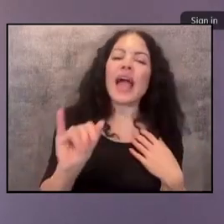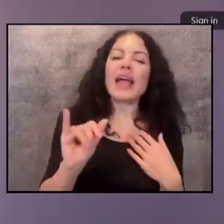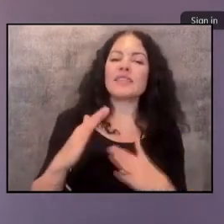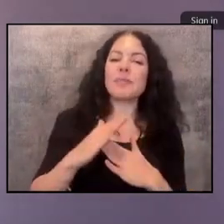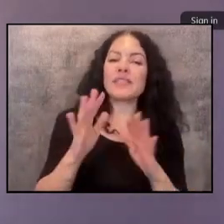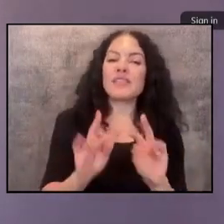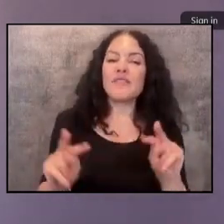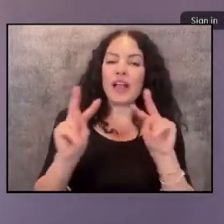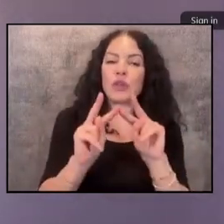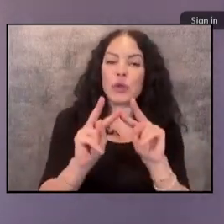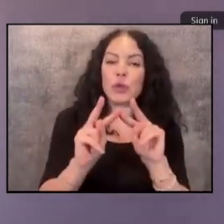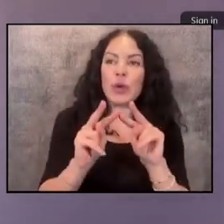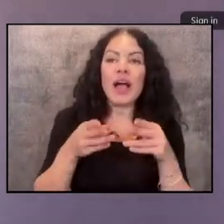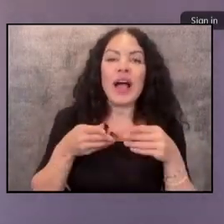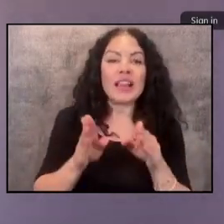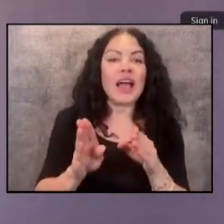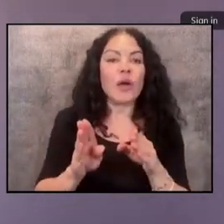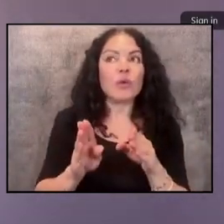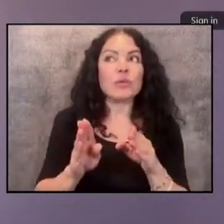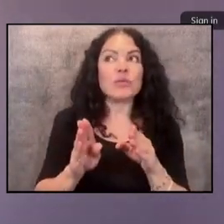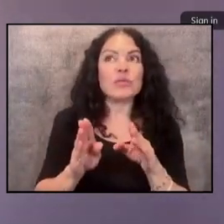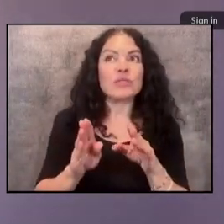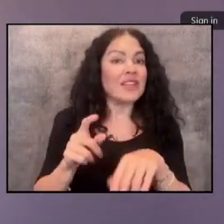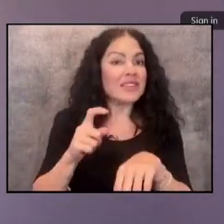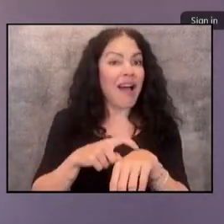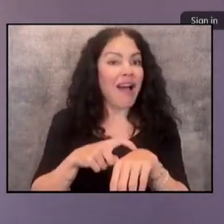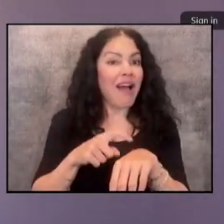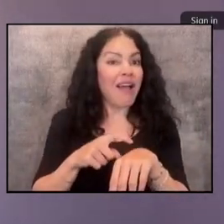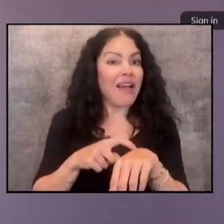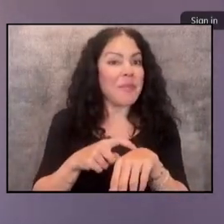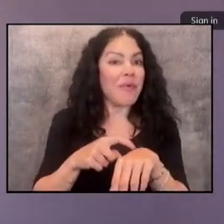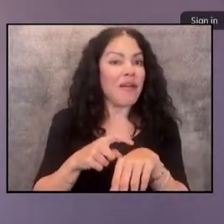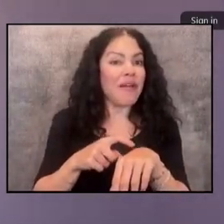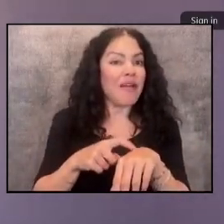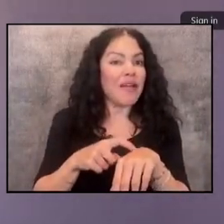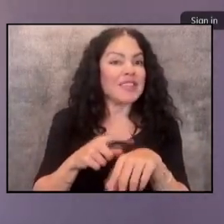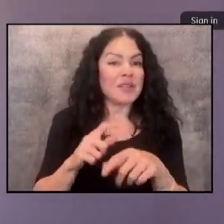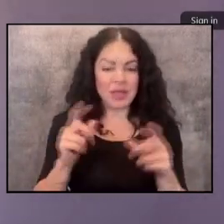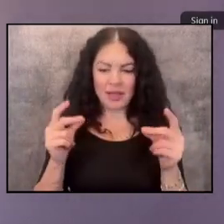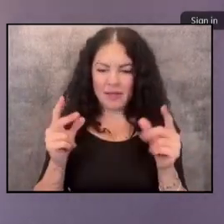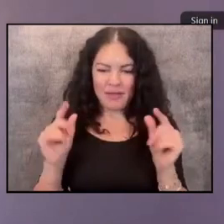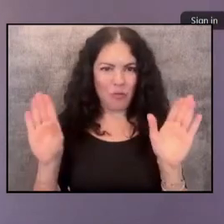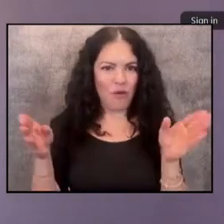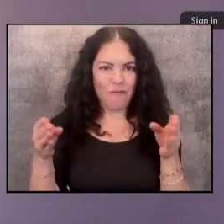it'll free up some instructor time so that instructors can spend a larger proportion of their time